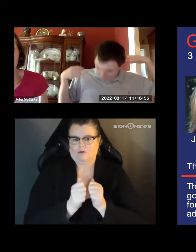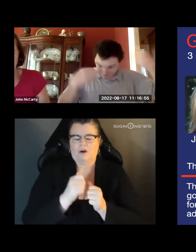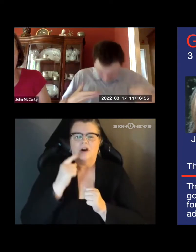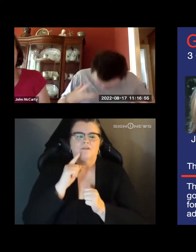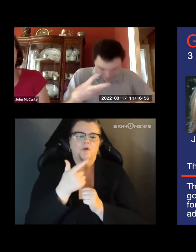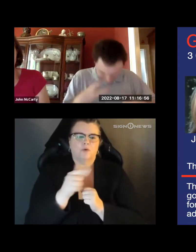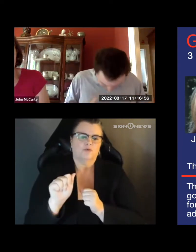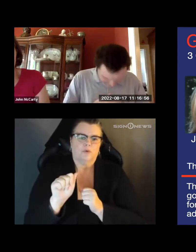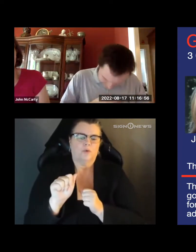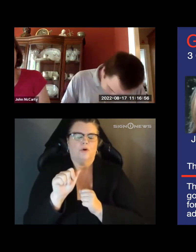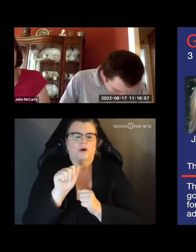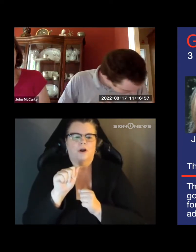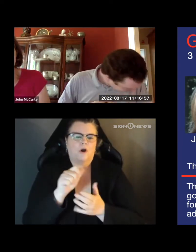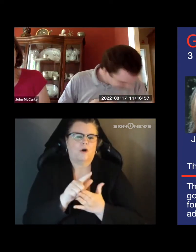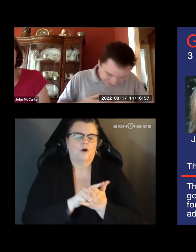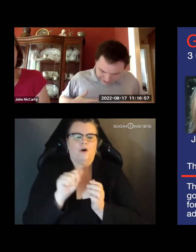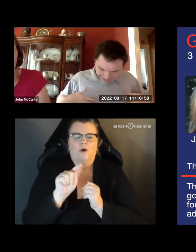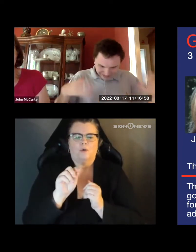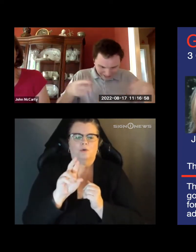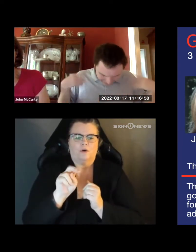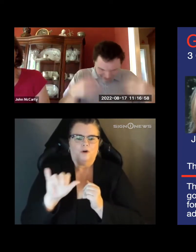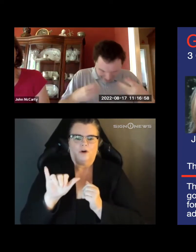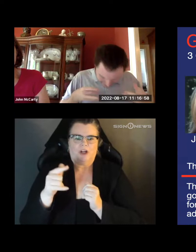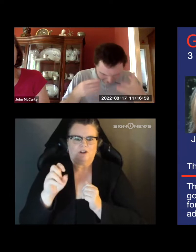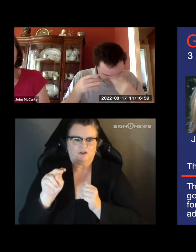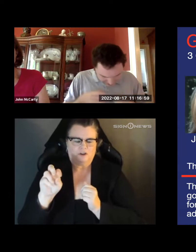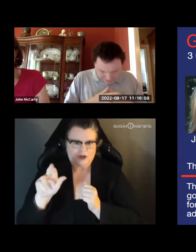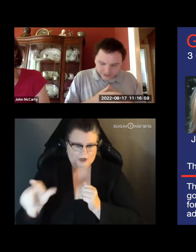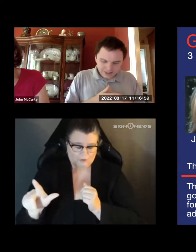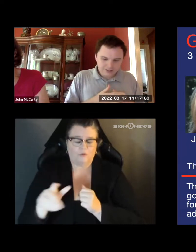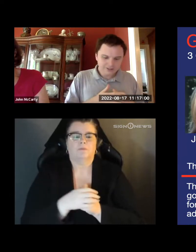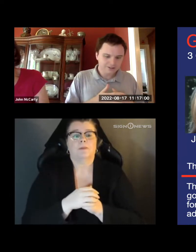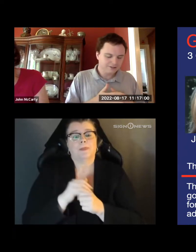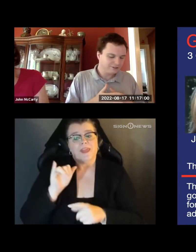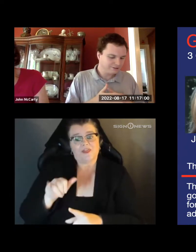and Martin Cohen the Attorney General is a chief lawyer representing Georgia